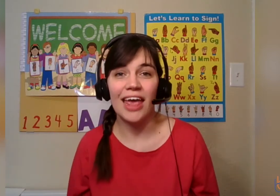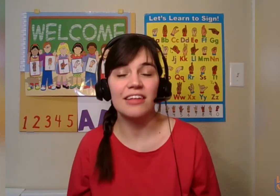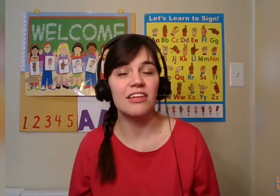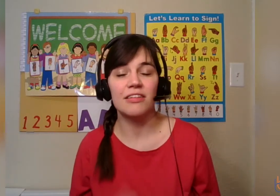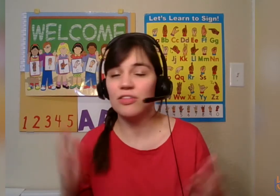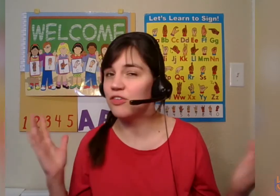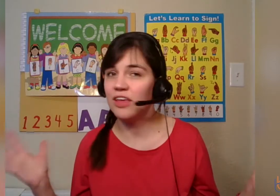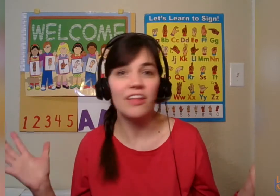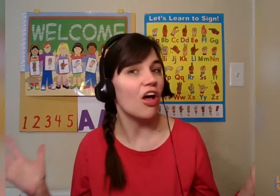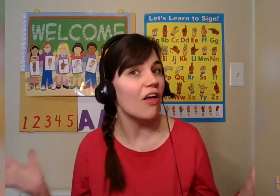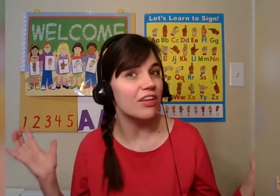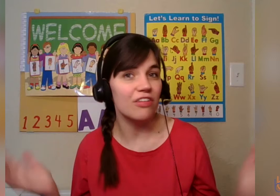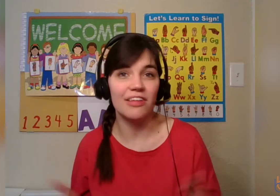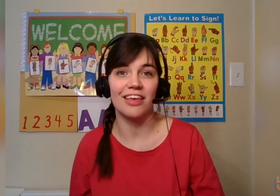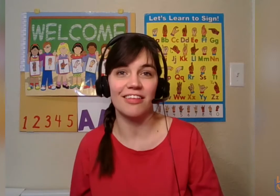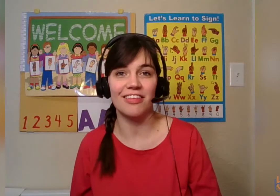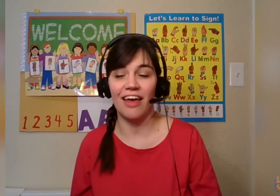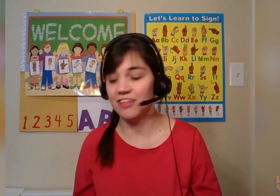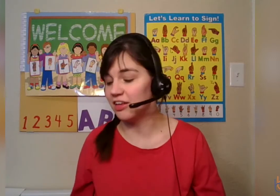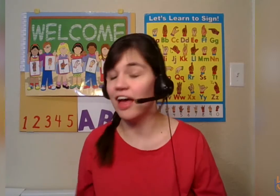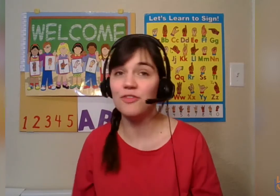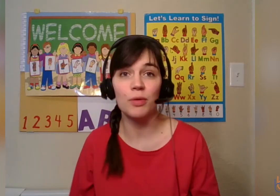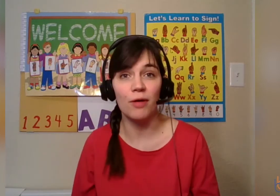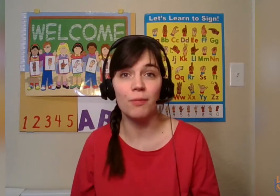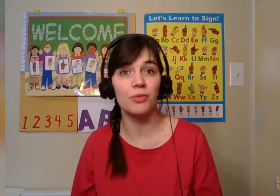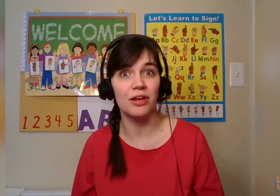there's kids all ages taking this class and a lot of you are probably reading